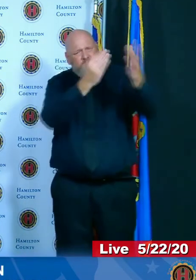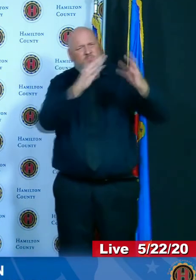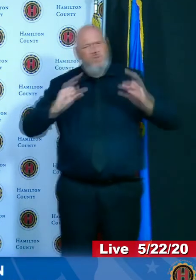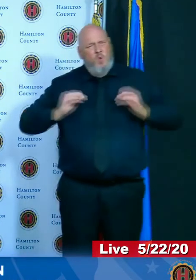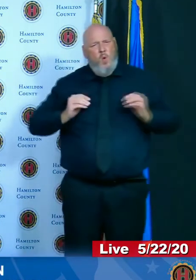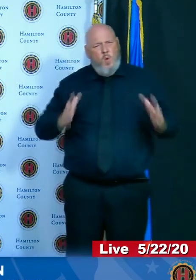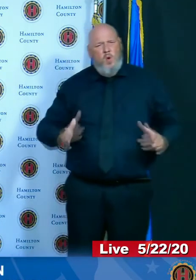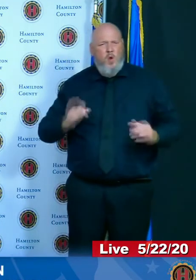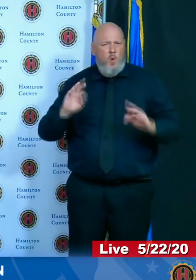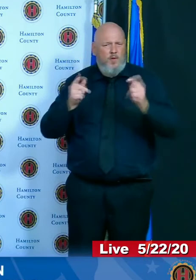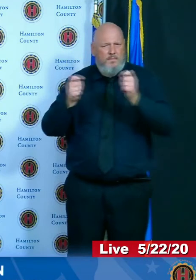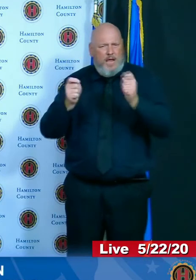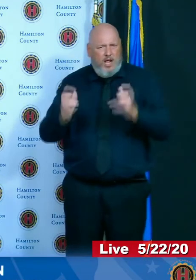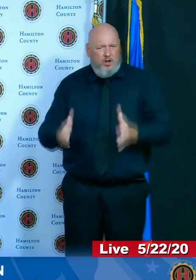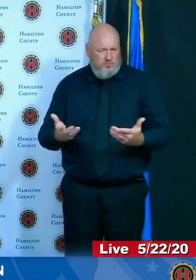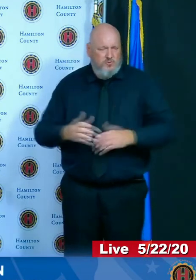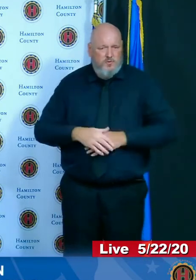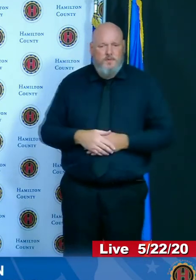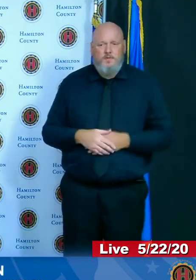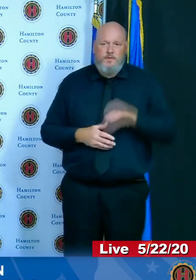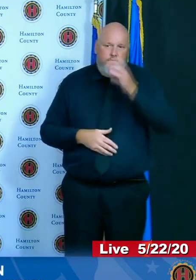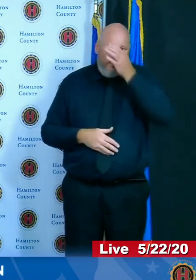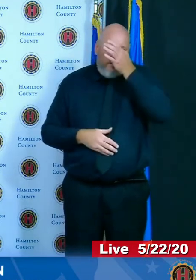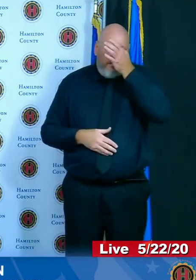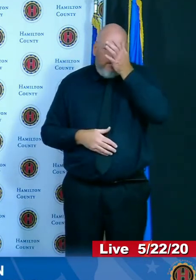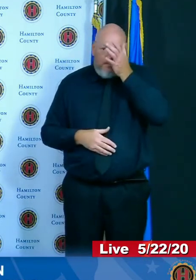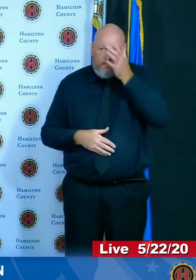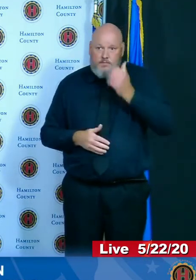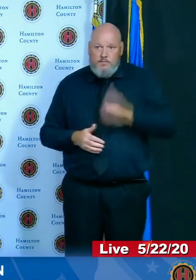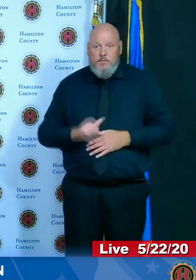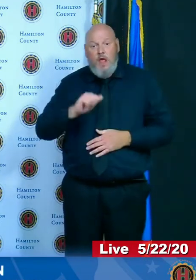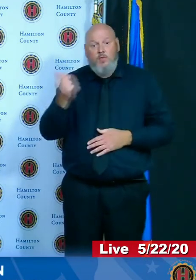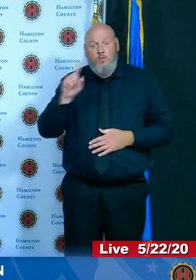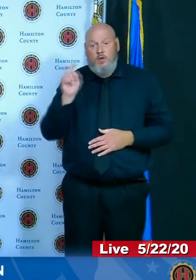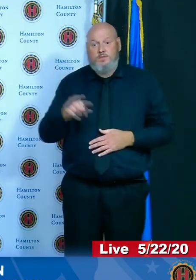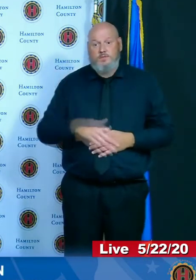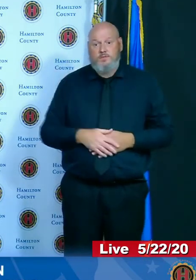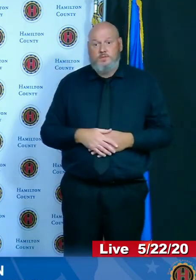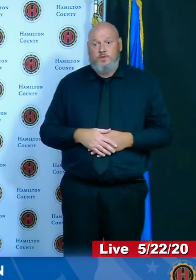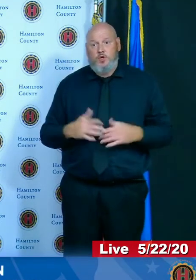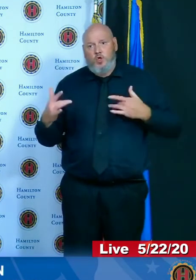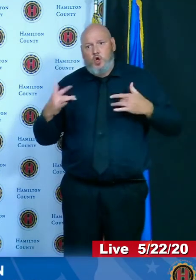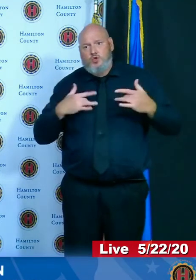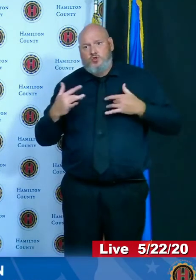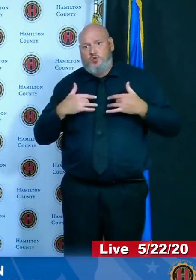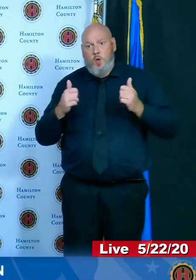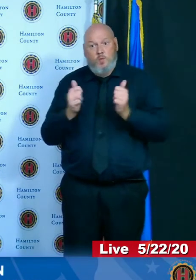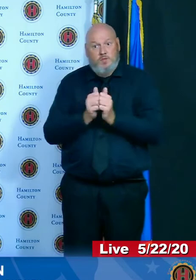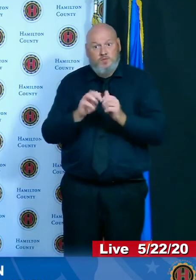and how concerned are you about this reopening in the potential effects that